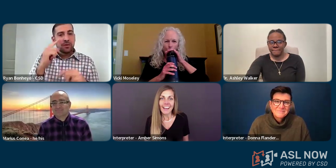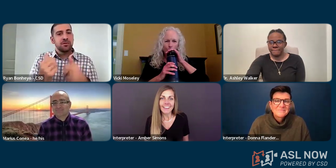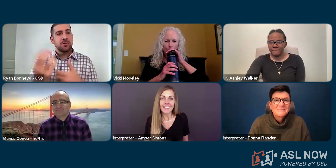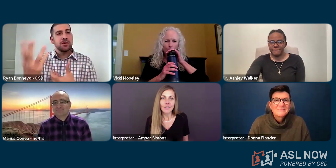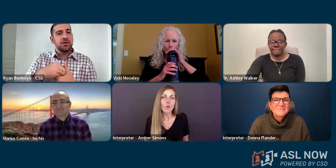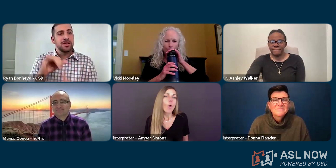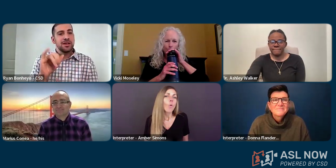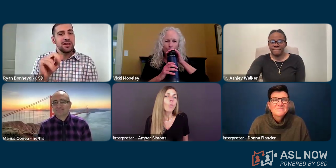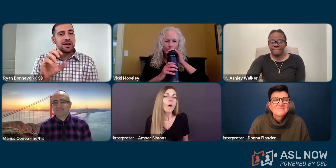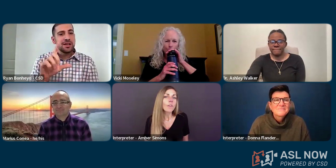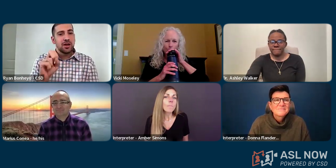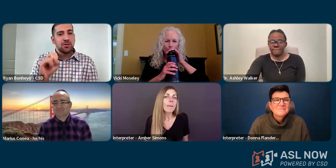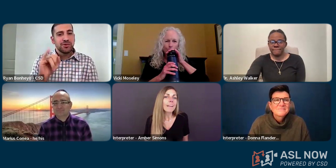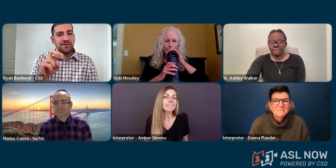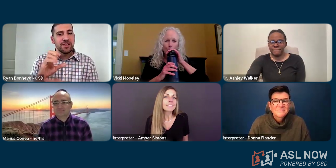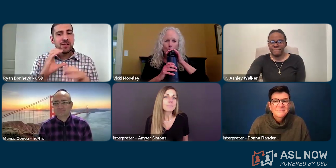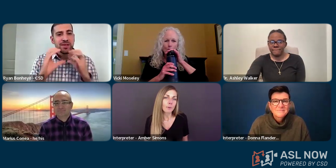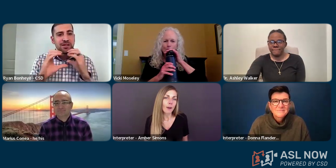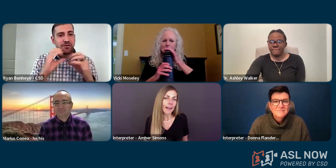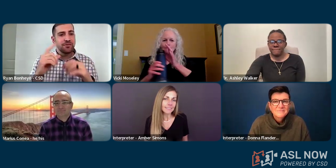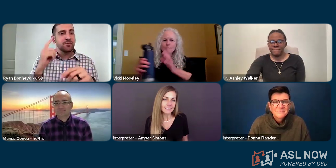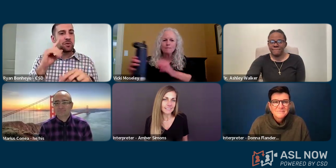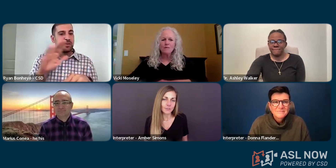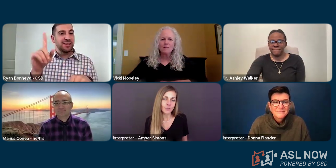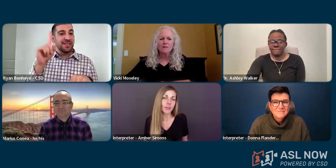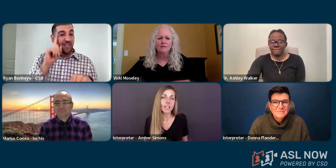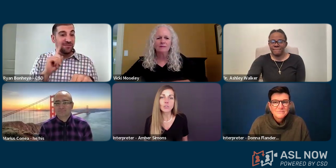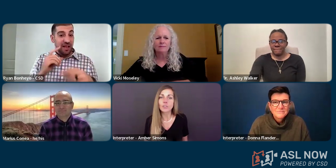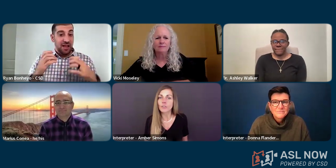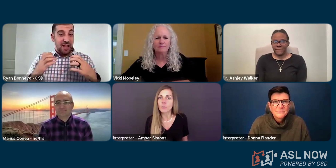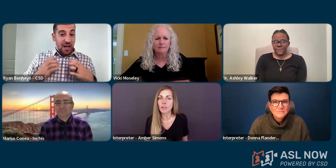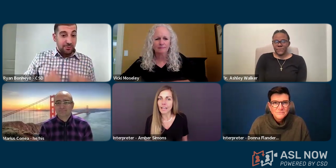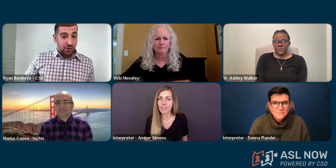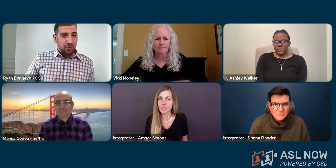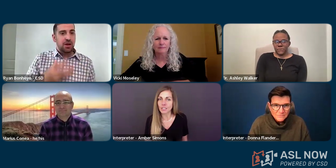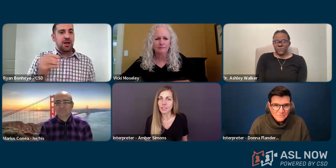and that is, what are the best practices for inclusive communication